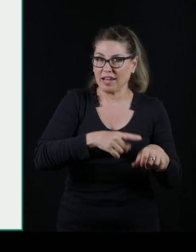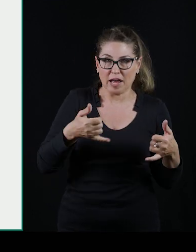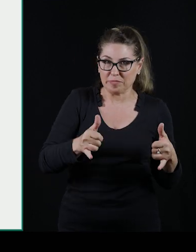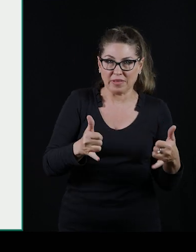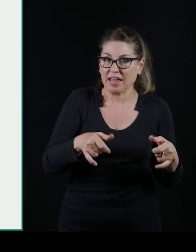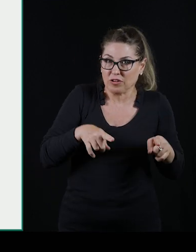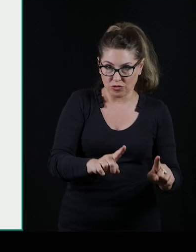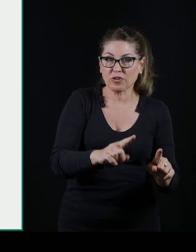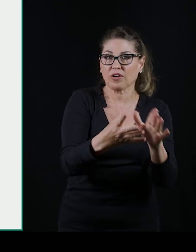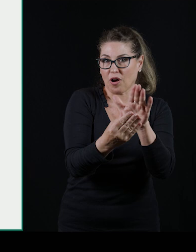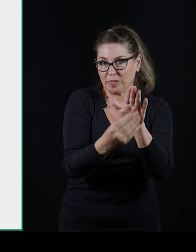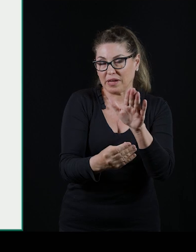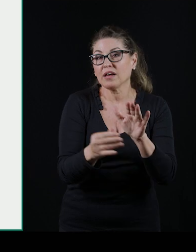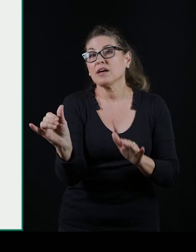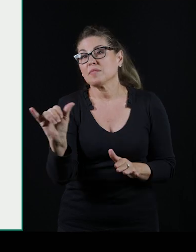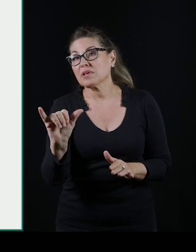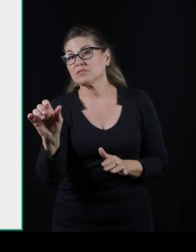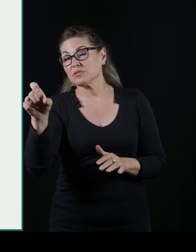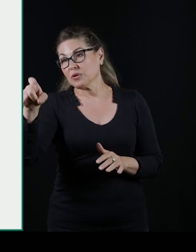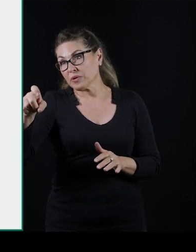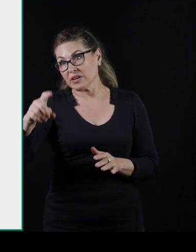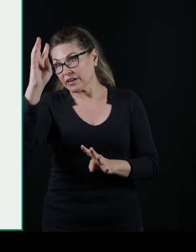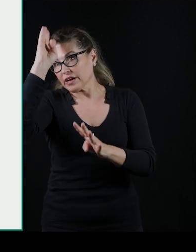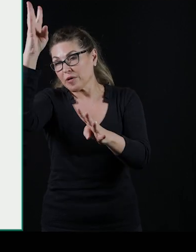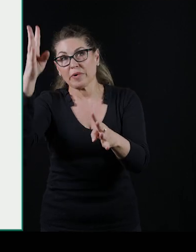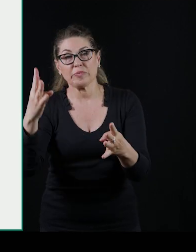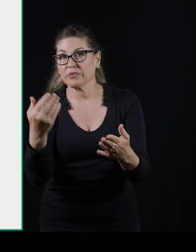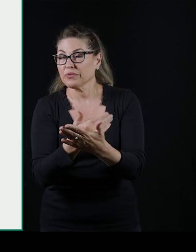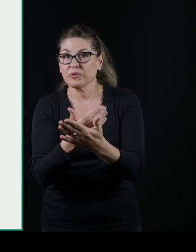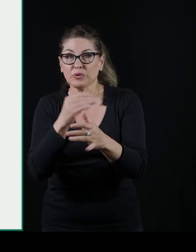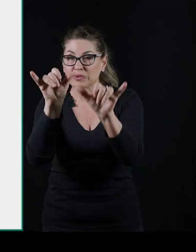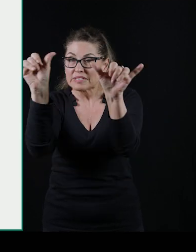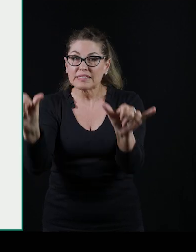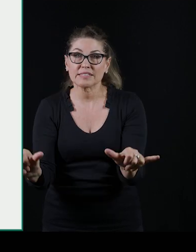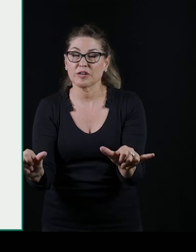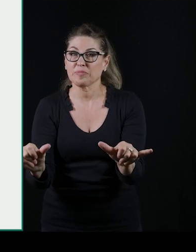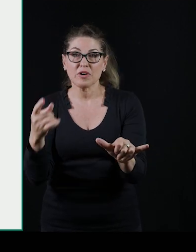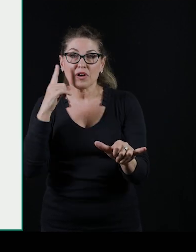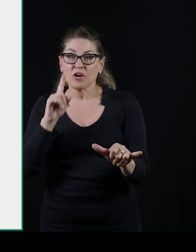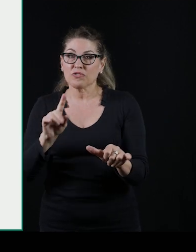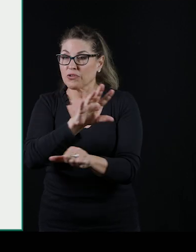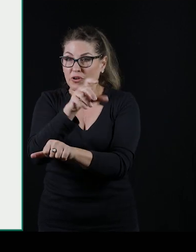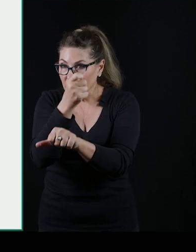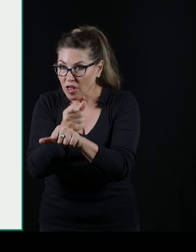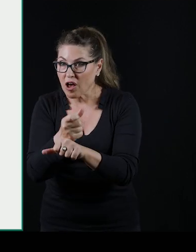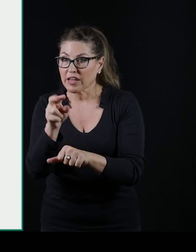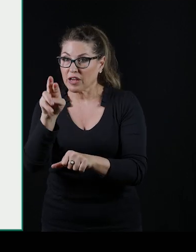while their data was being copied. Plus we would have had to come up with some sort of new system for locking realms